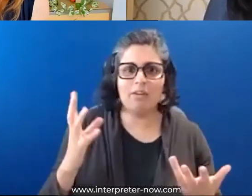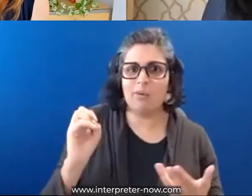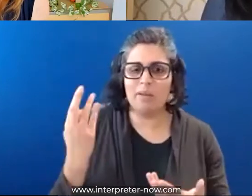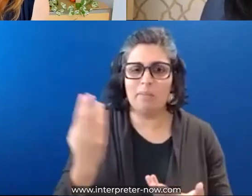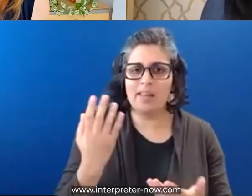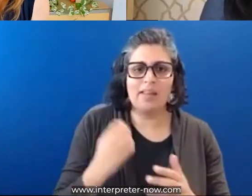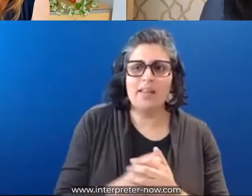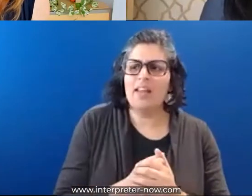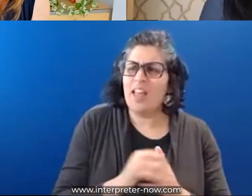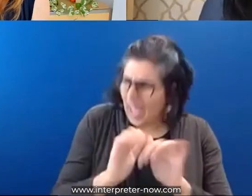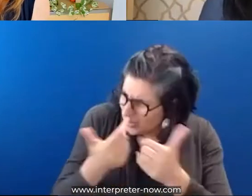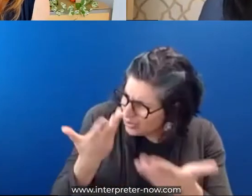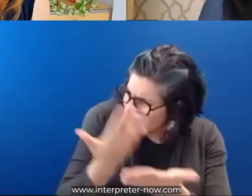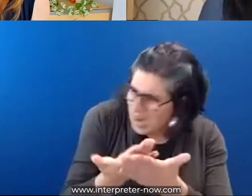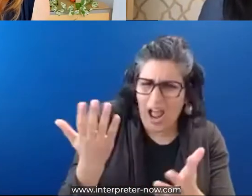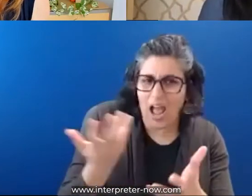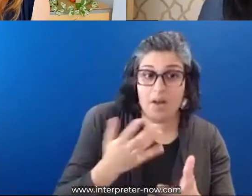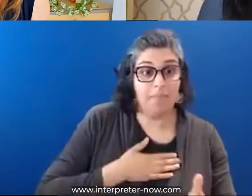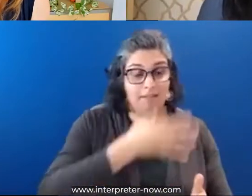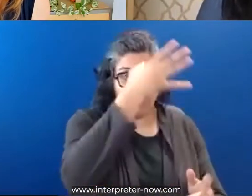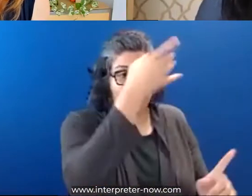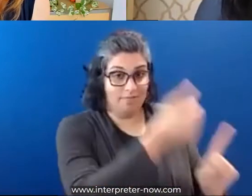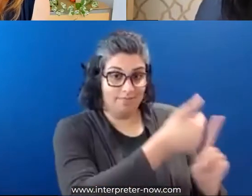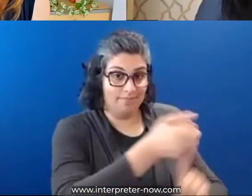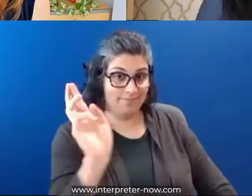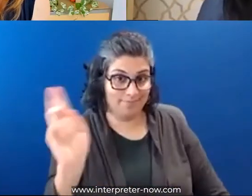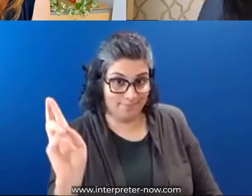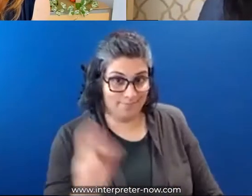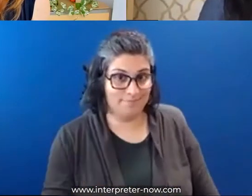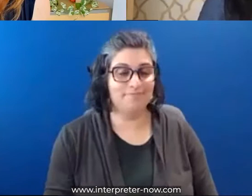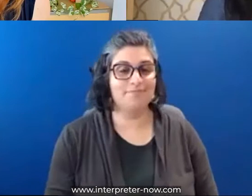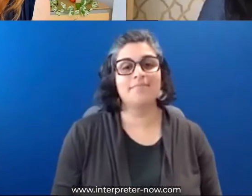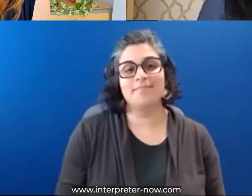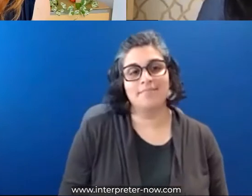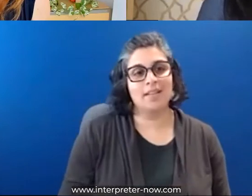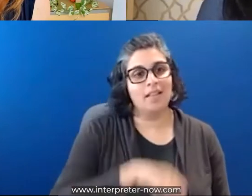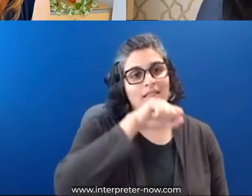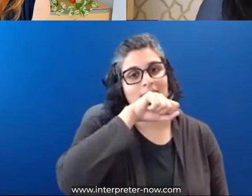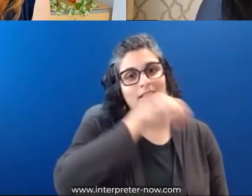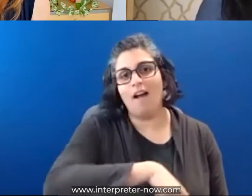And I try to do that a lot. My father who's a Republican loves to talk politics.